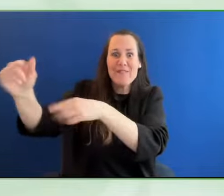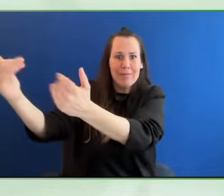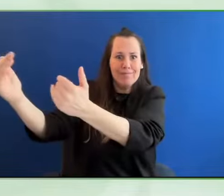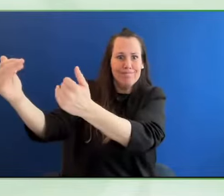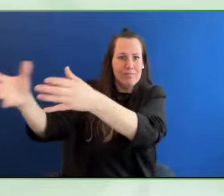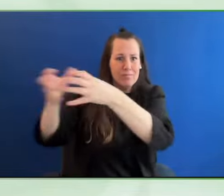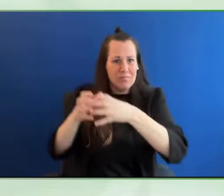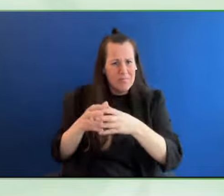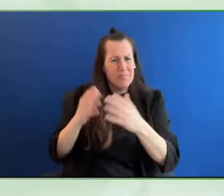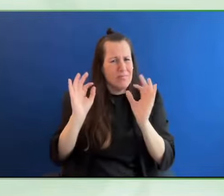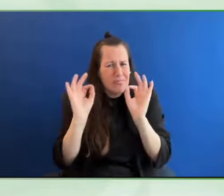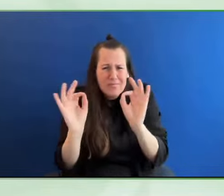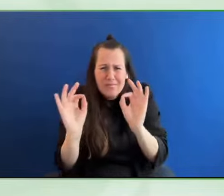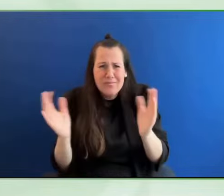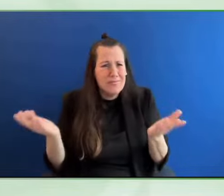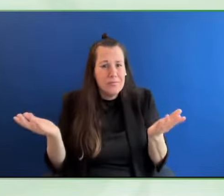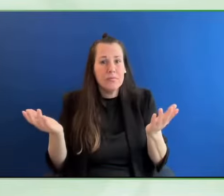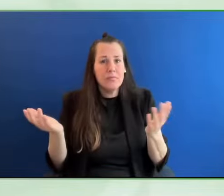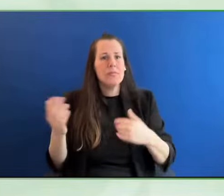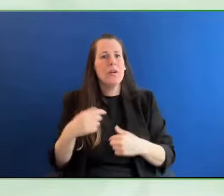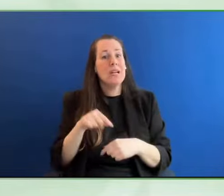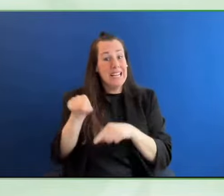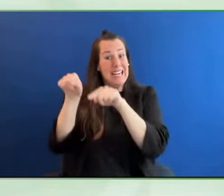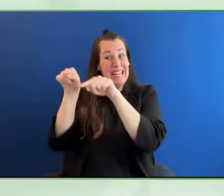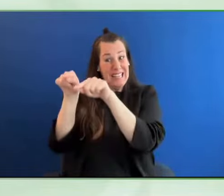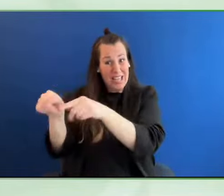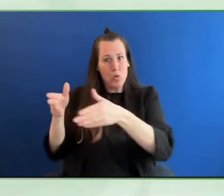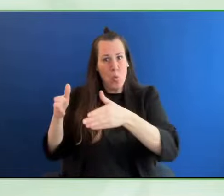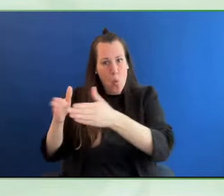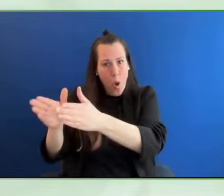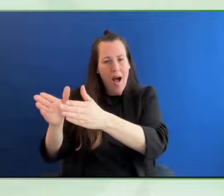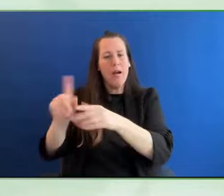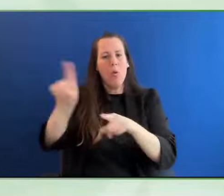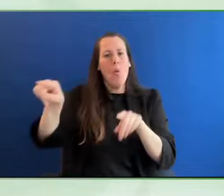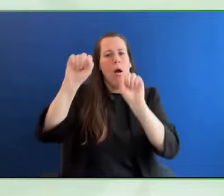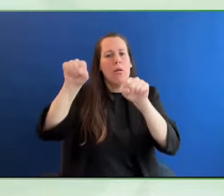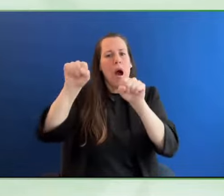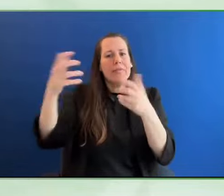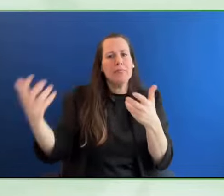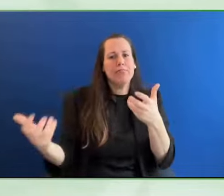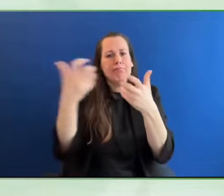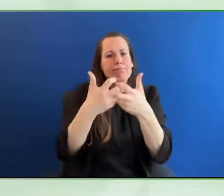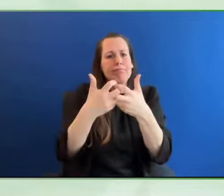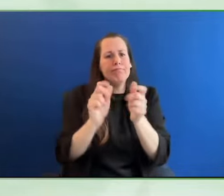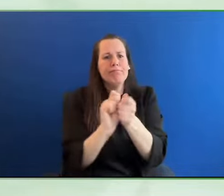It is about keeping the conversation going.